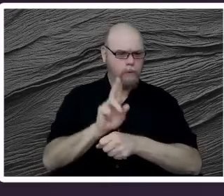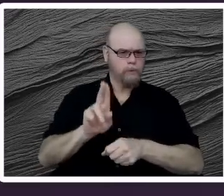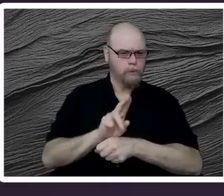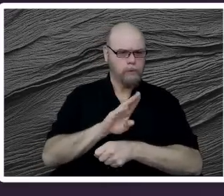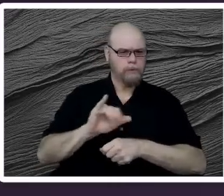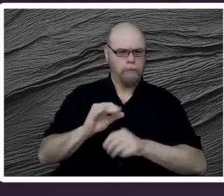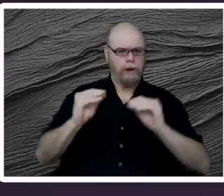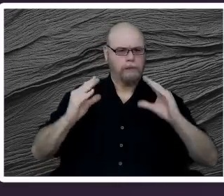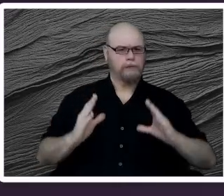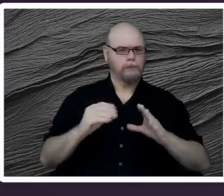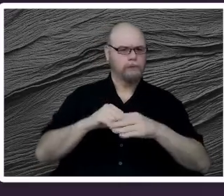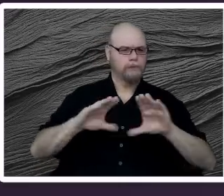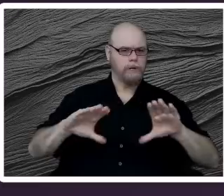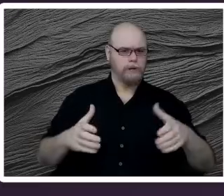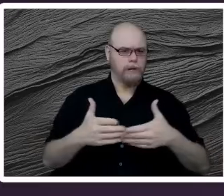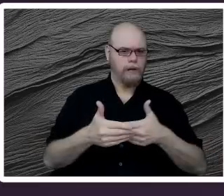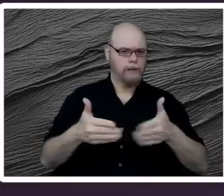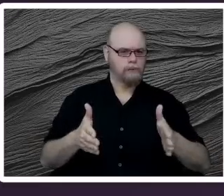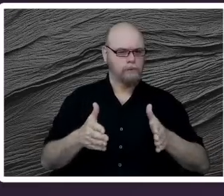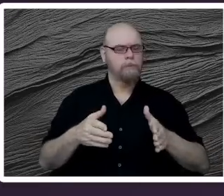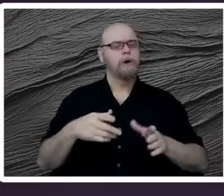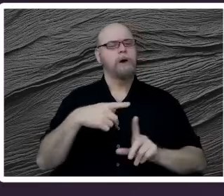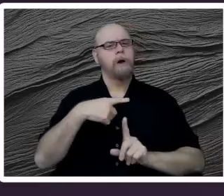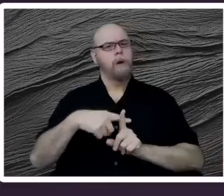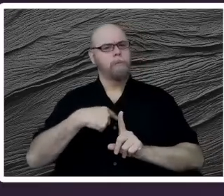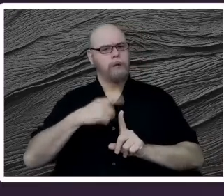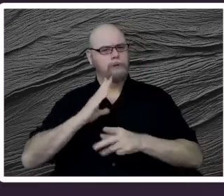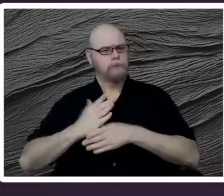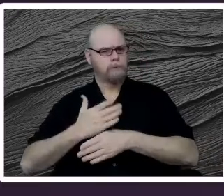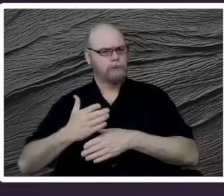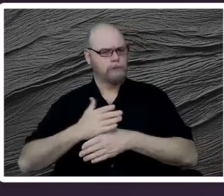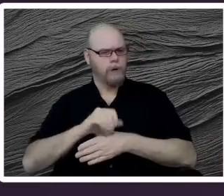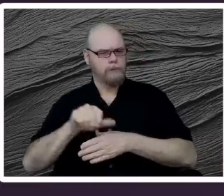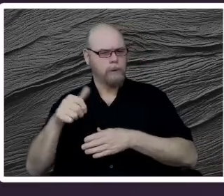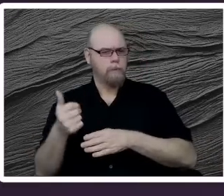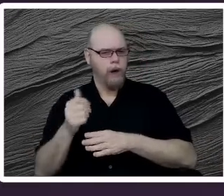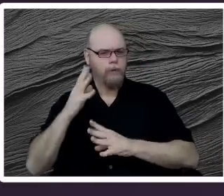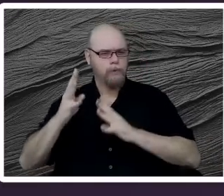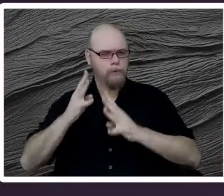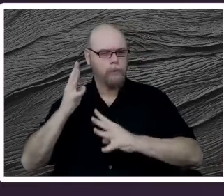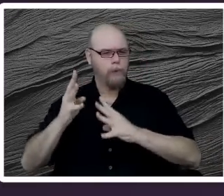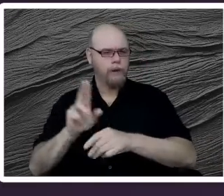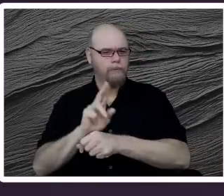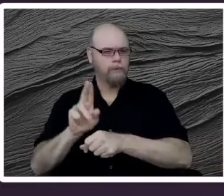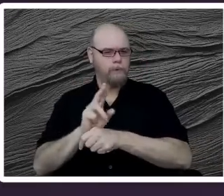going to also share some other creative uses for these resources. We're going to tell you